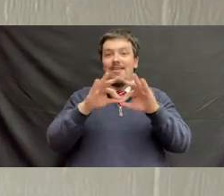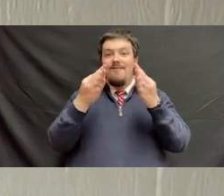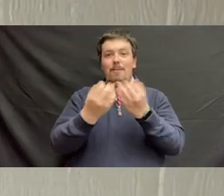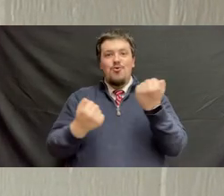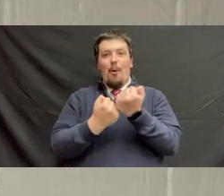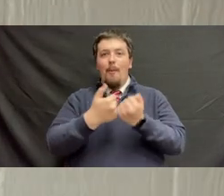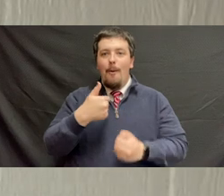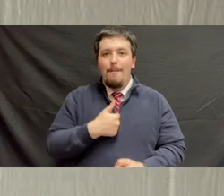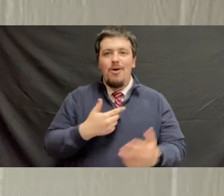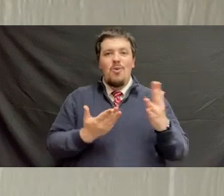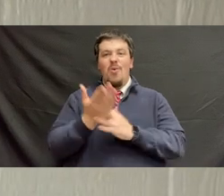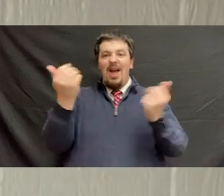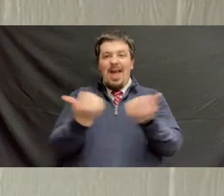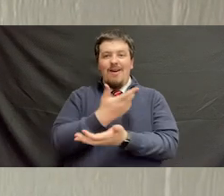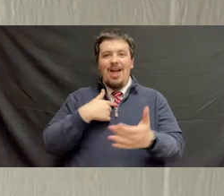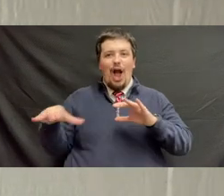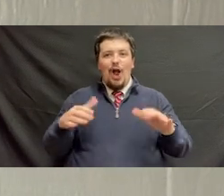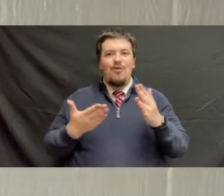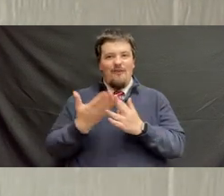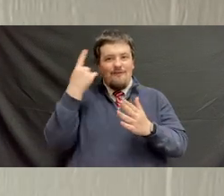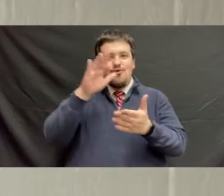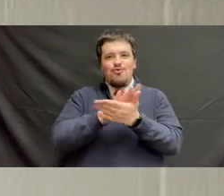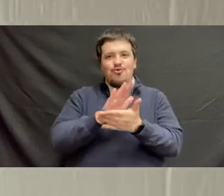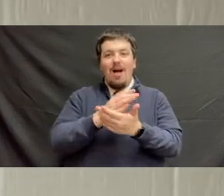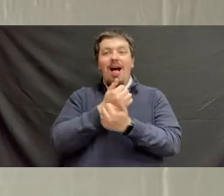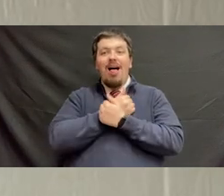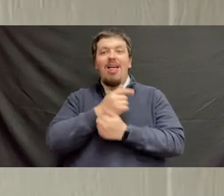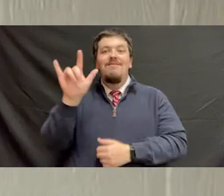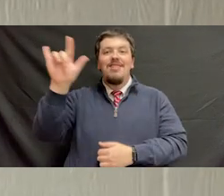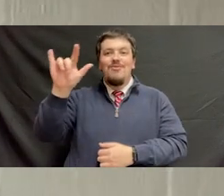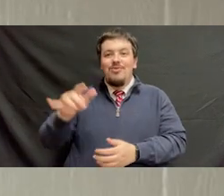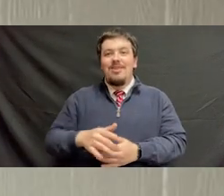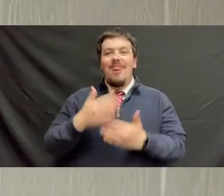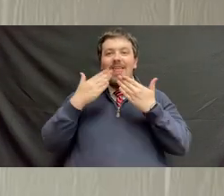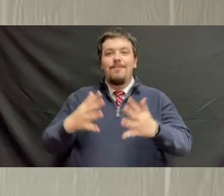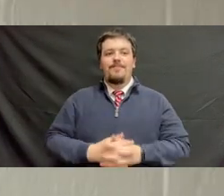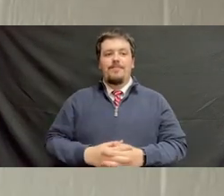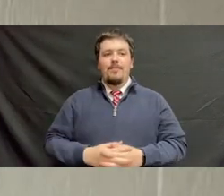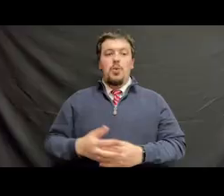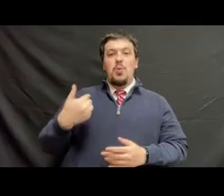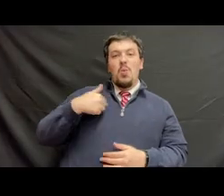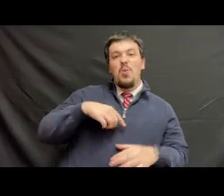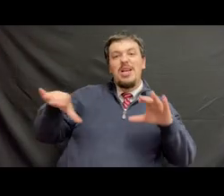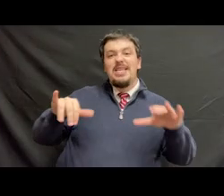for always supporting me through everything that I do through school. I love you guys. Thanks. We did it.